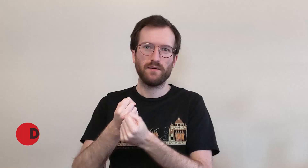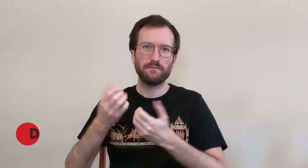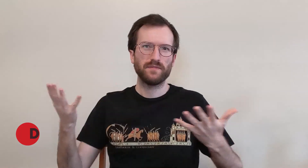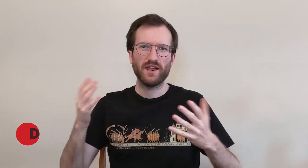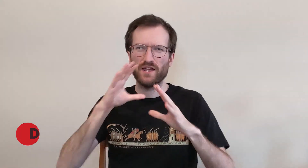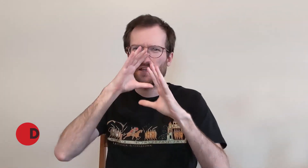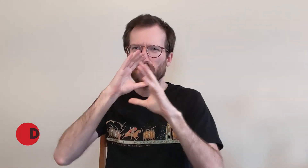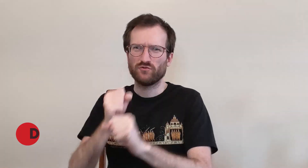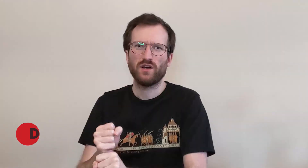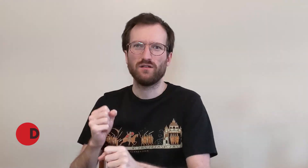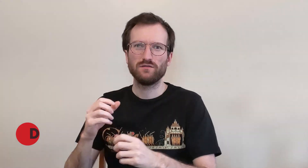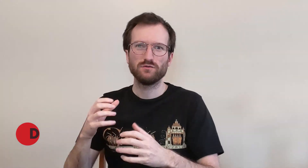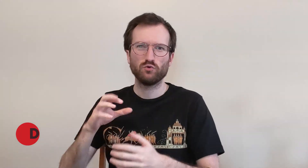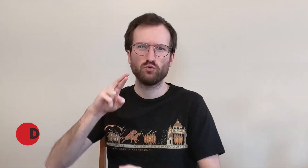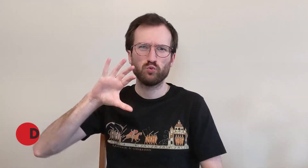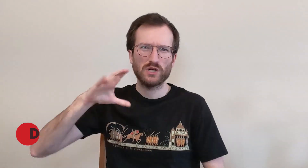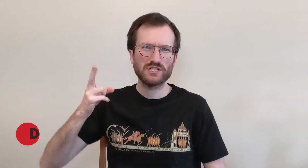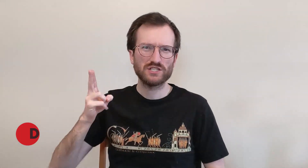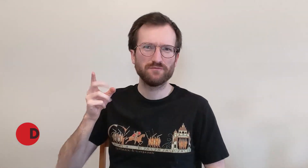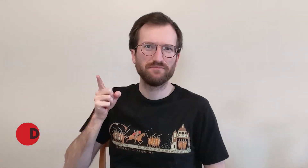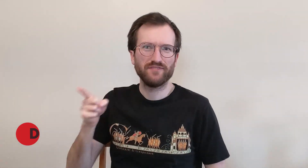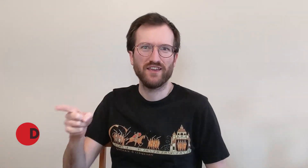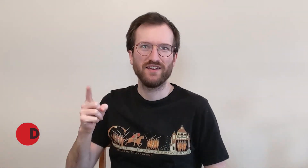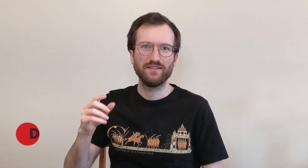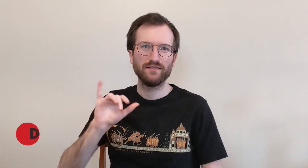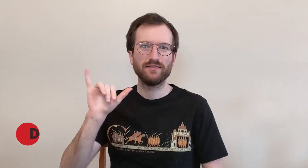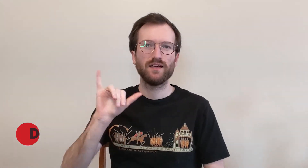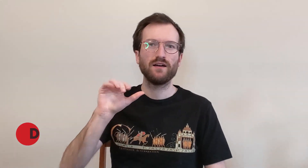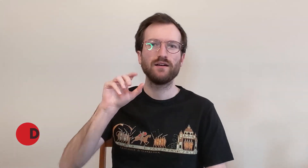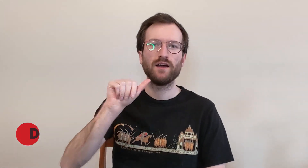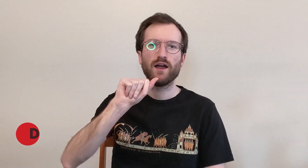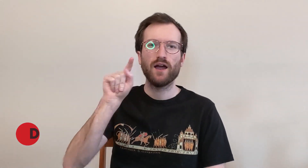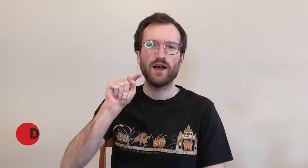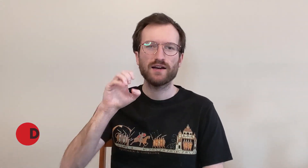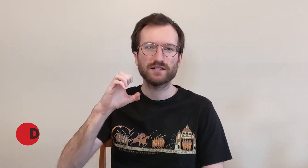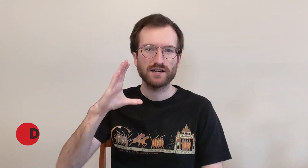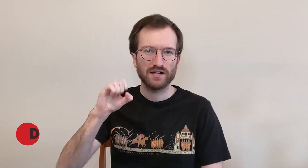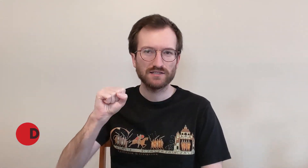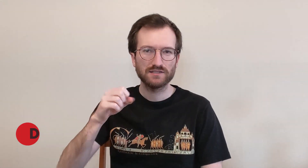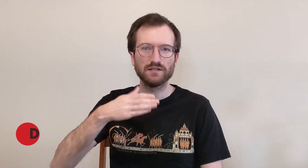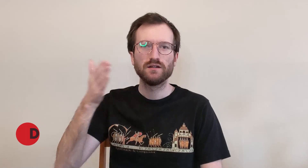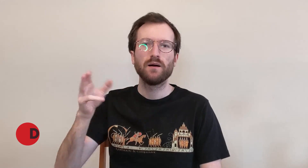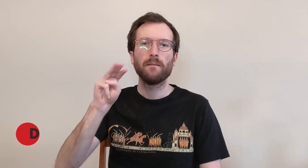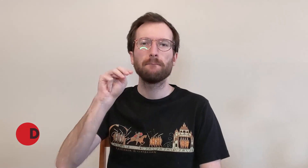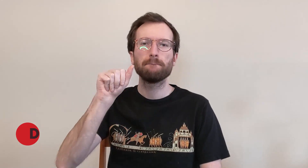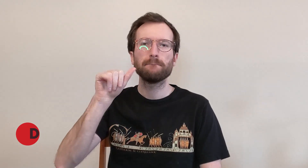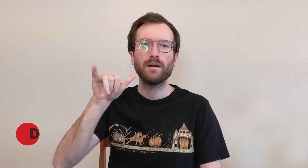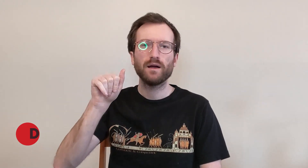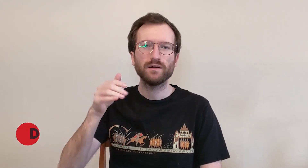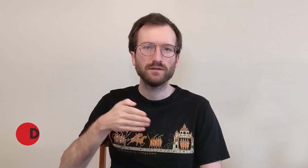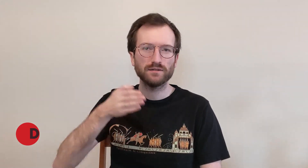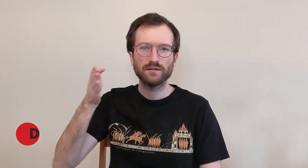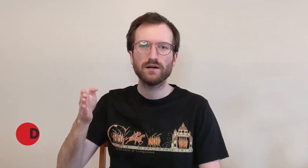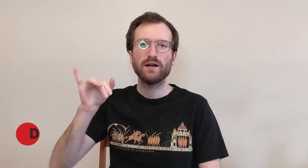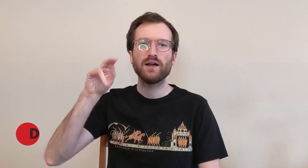There’s so much rich history from that time like Aztec, Maya, and